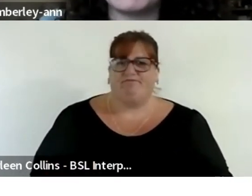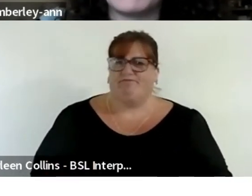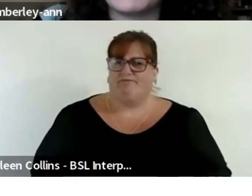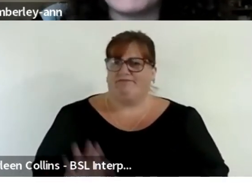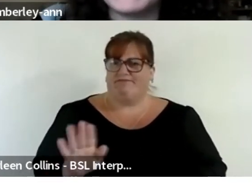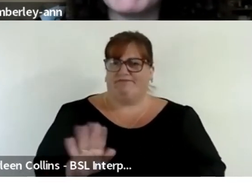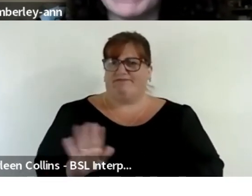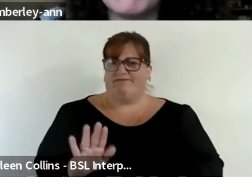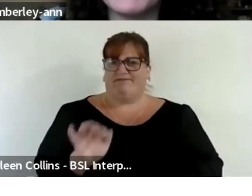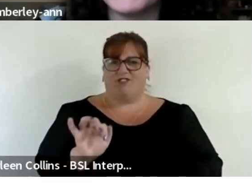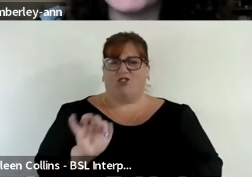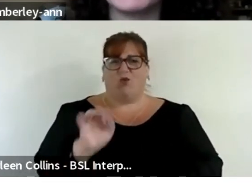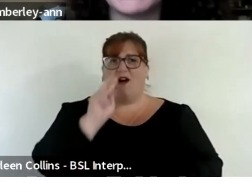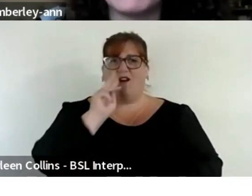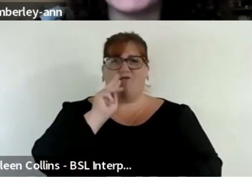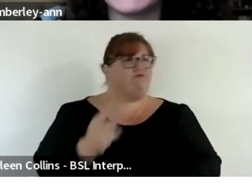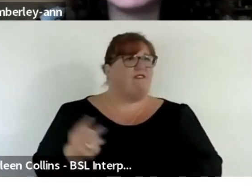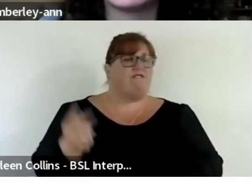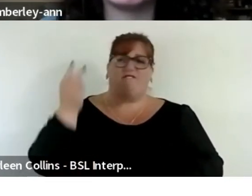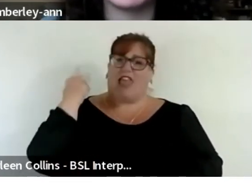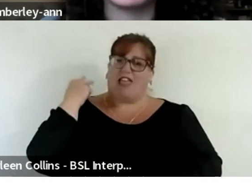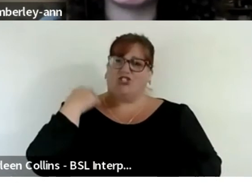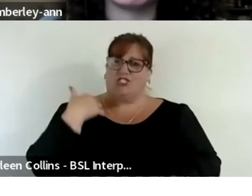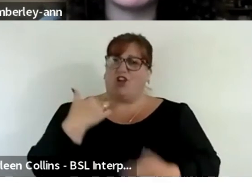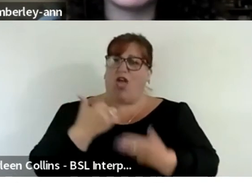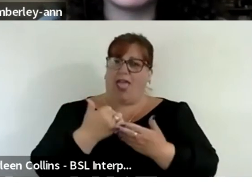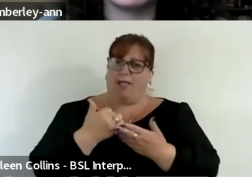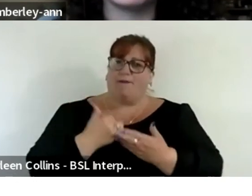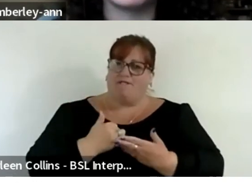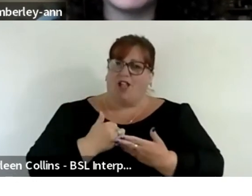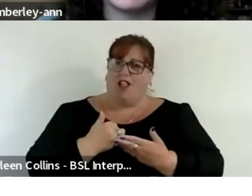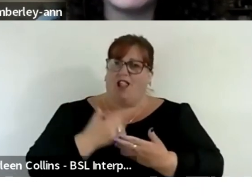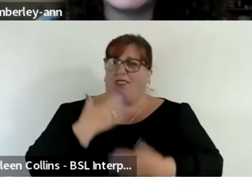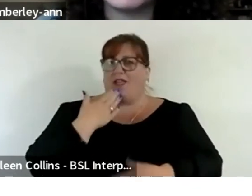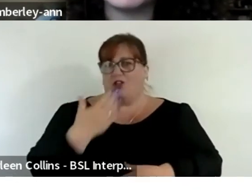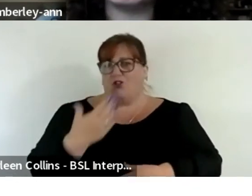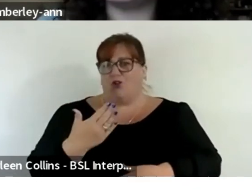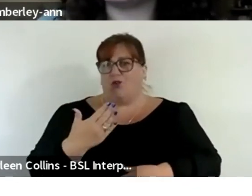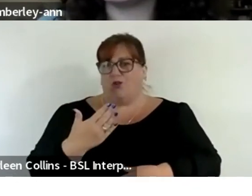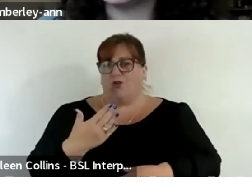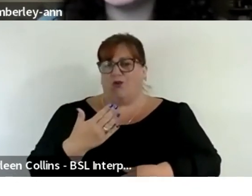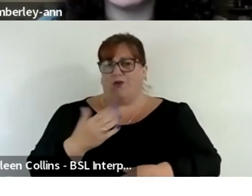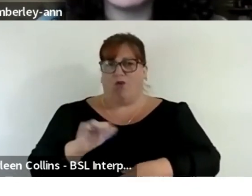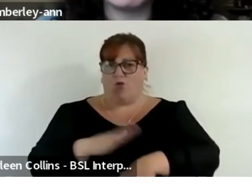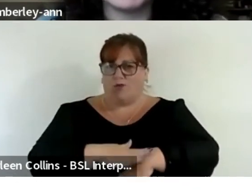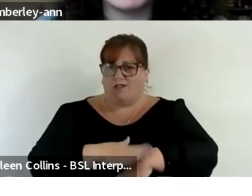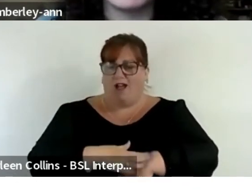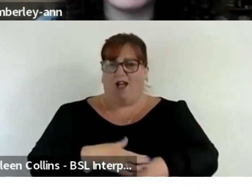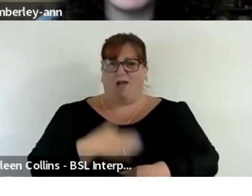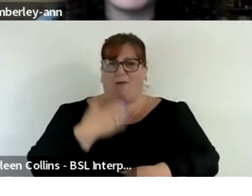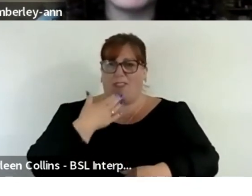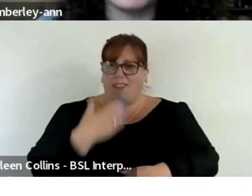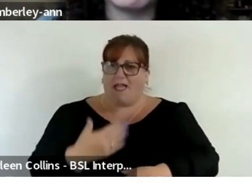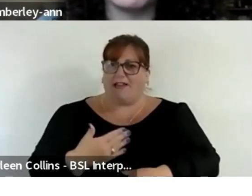have are going to be helpful. So thank you for taking the time to reflect and to share. Char, same question to you.